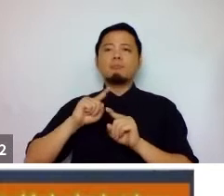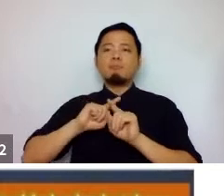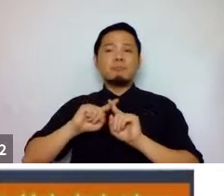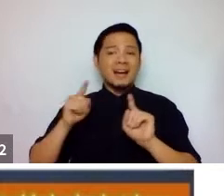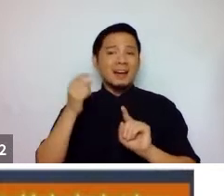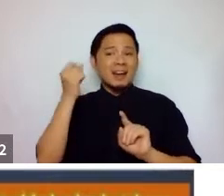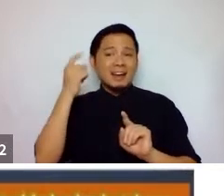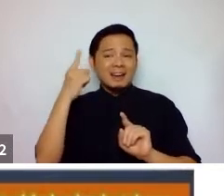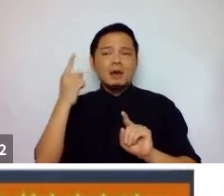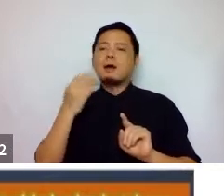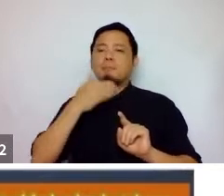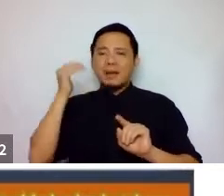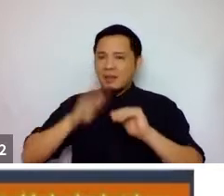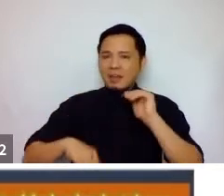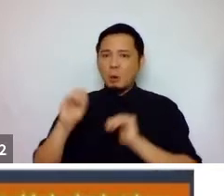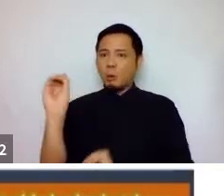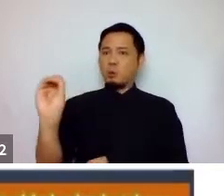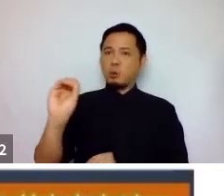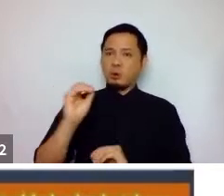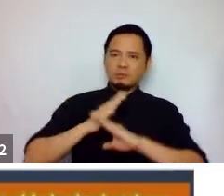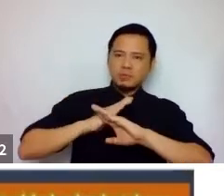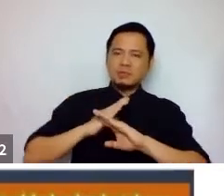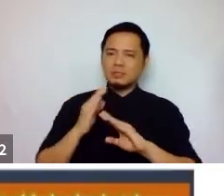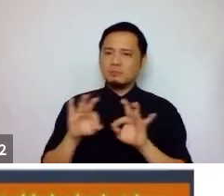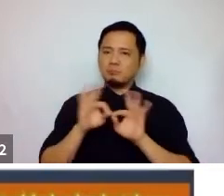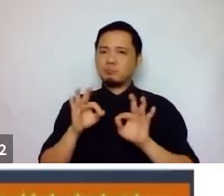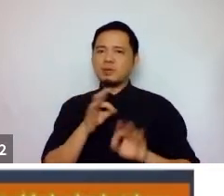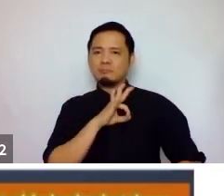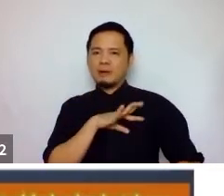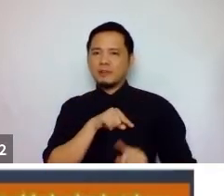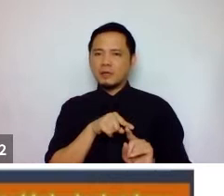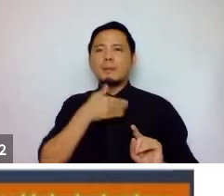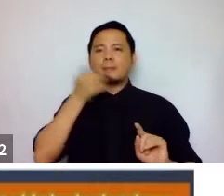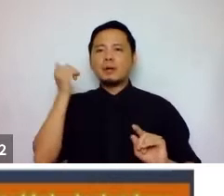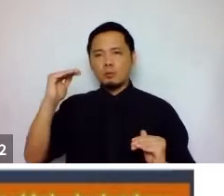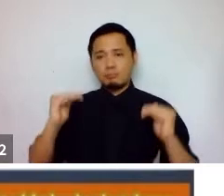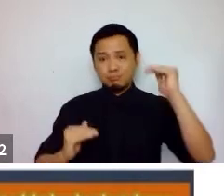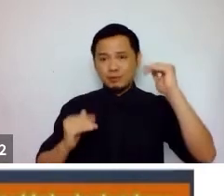I think they had up to half a percentage in South Africa depending on the vaccine.